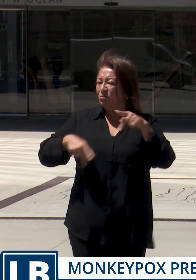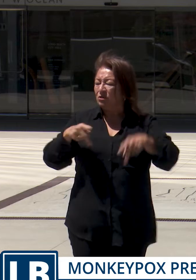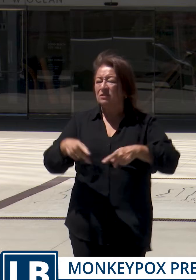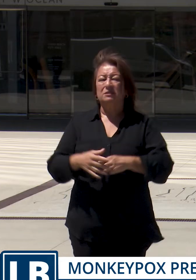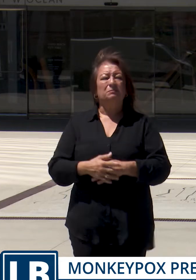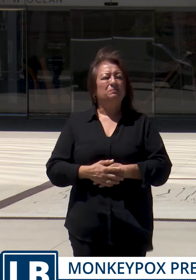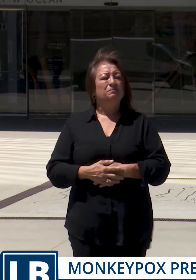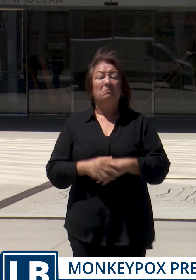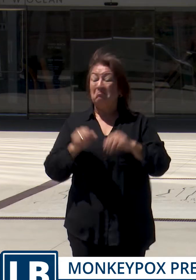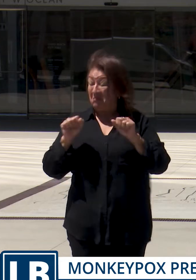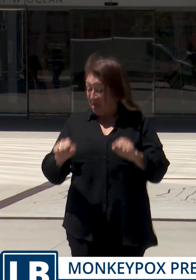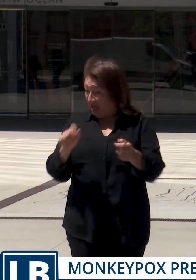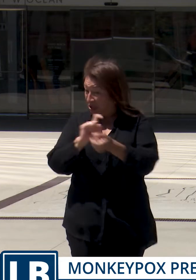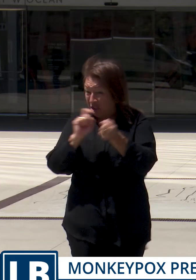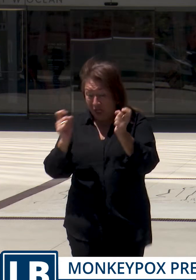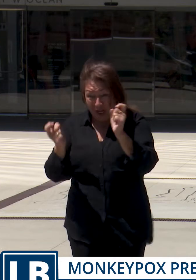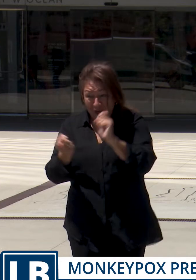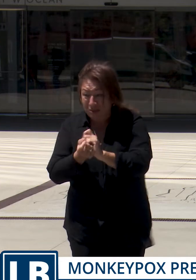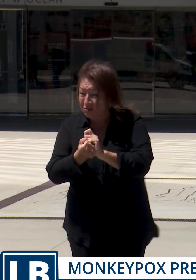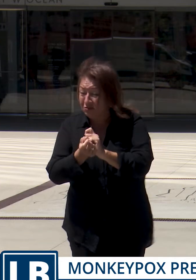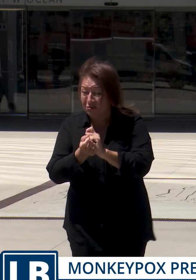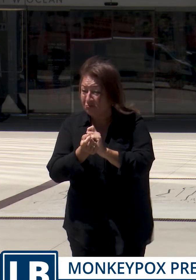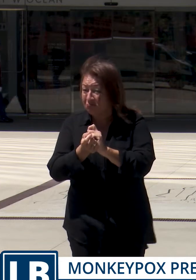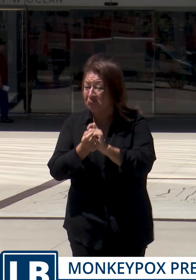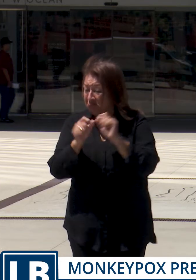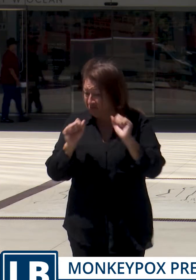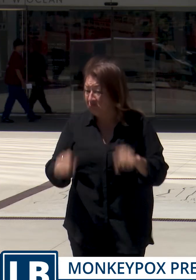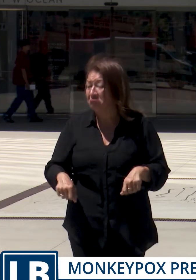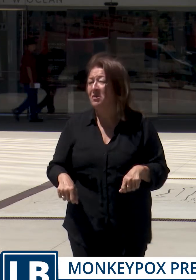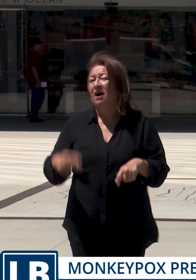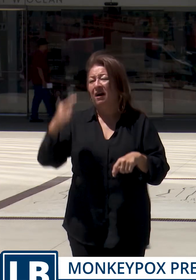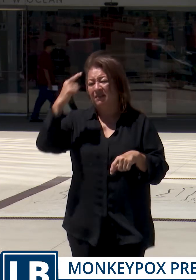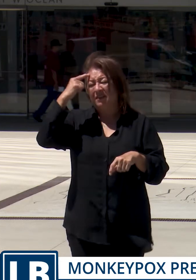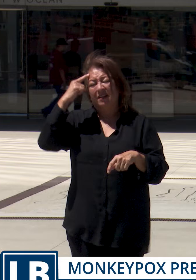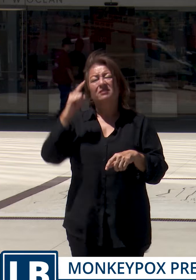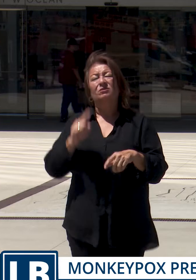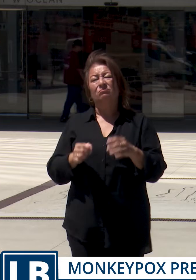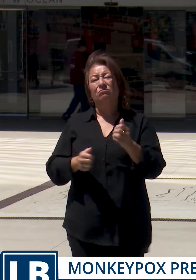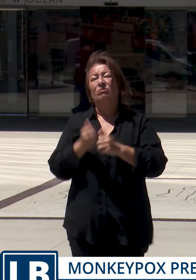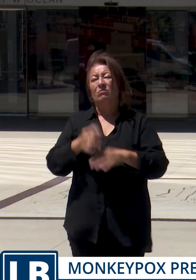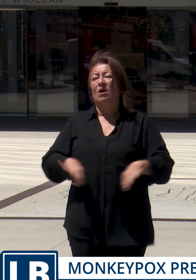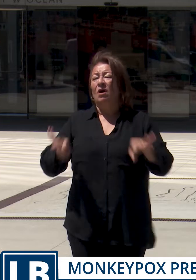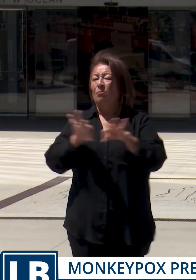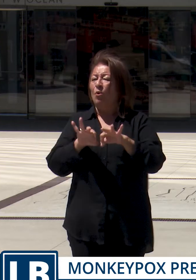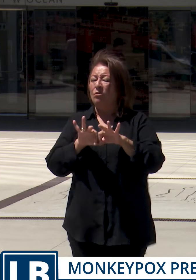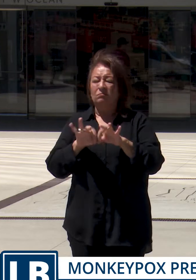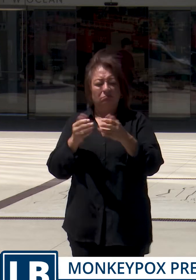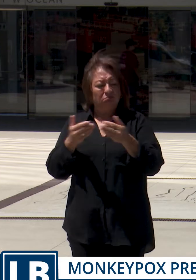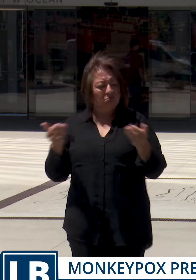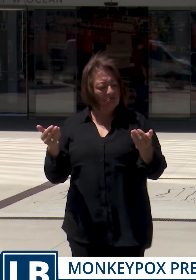it could change and evolve so i think that's what's really important is that we're we're